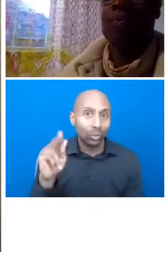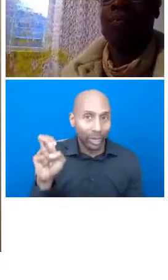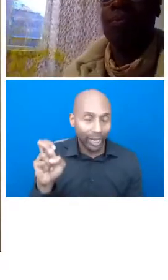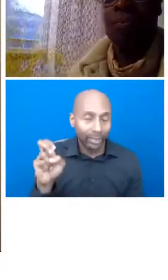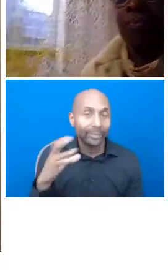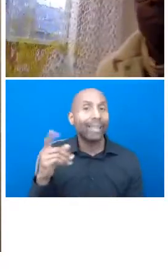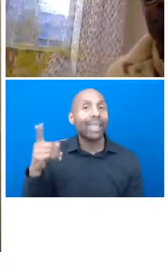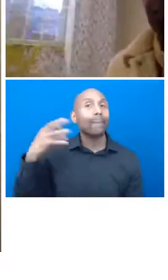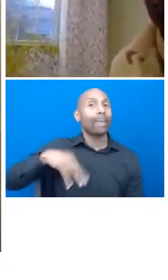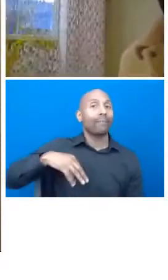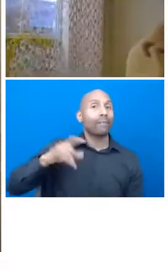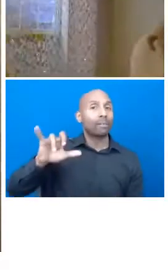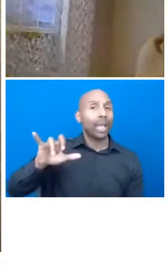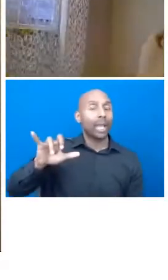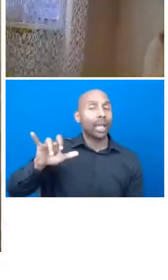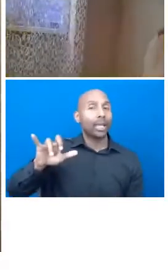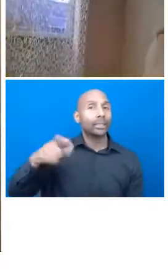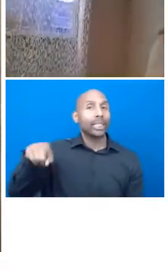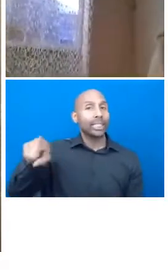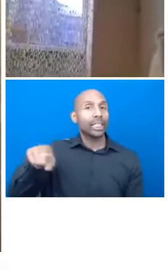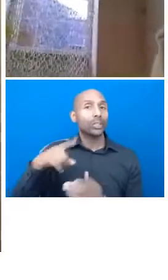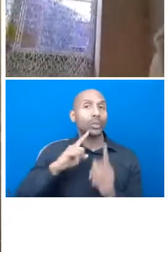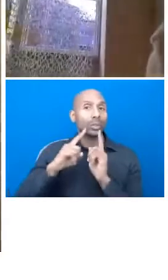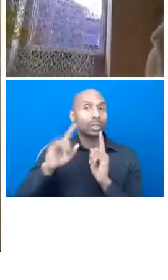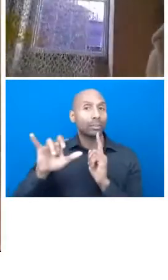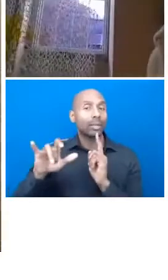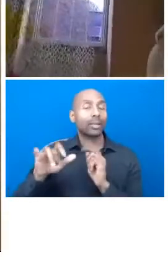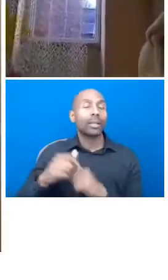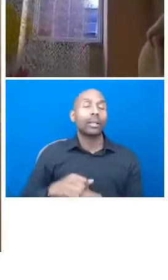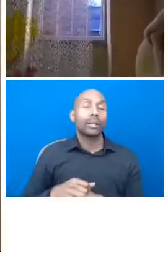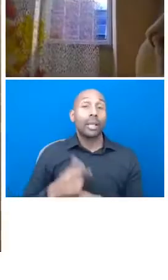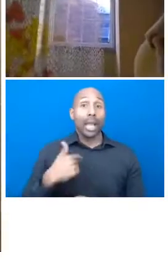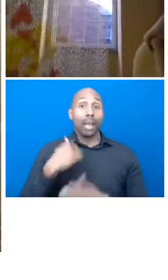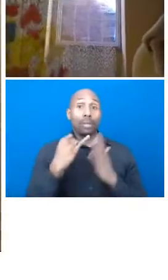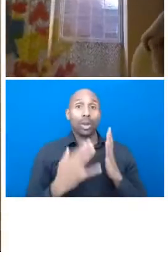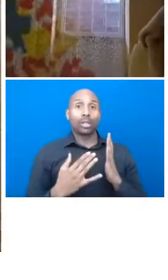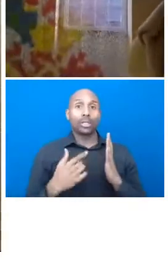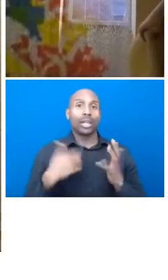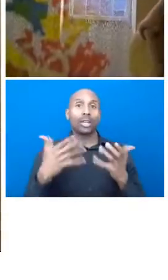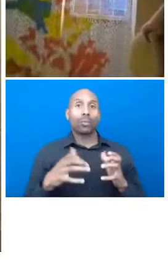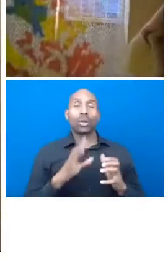It is not my job as an artist to speak to someone else's experience.